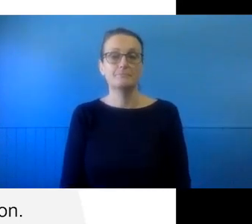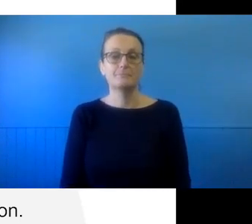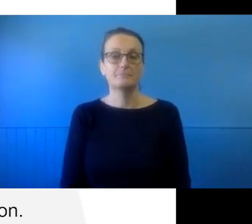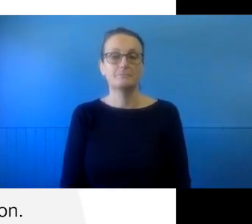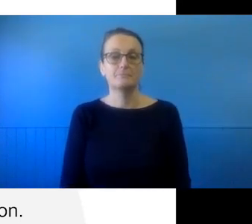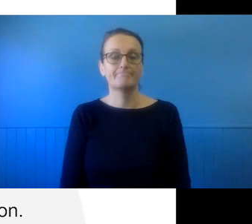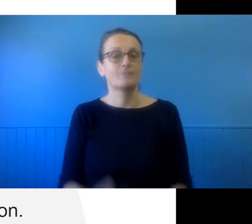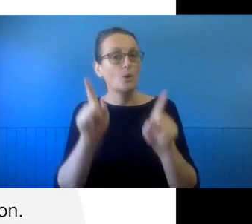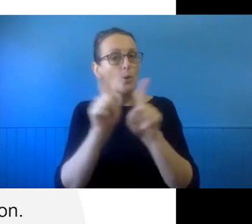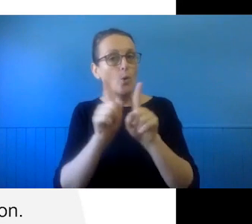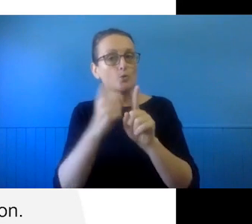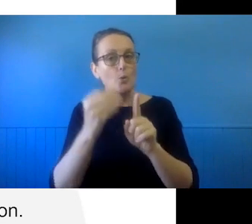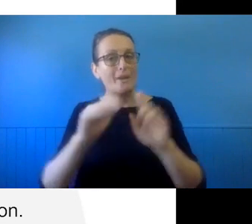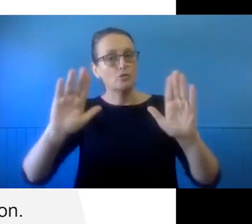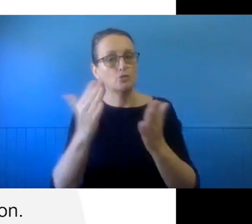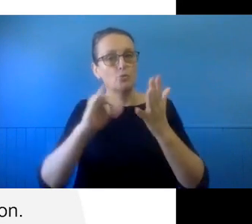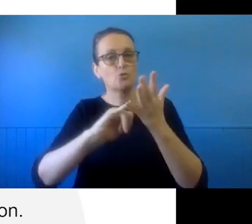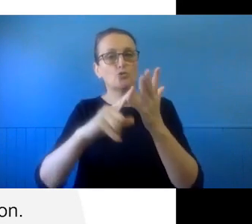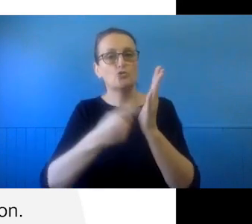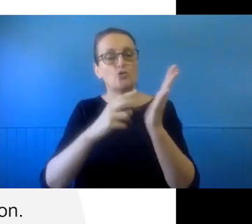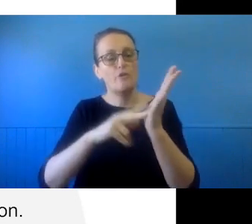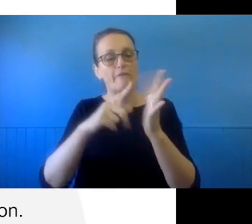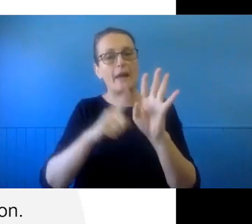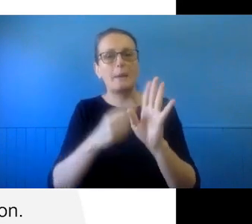a short survey in this email. We ask you to spend five minutes filling